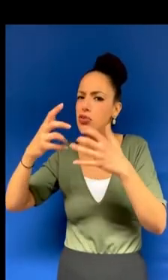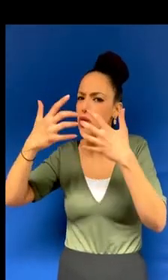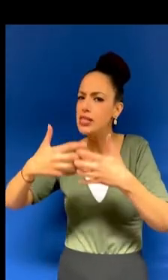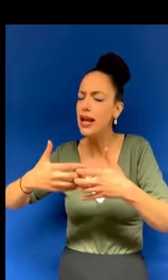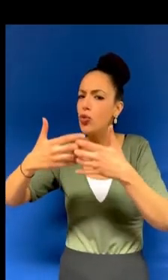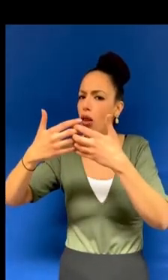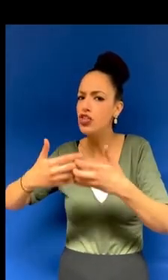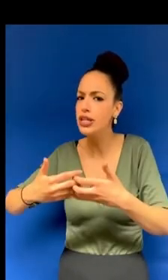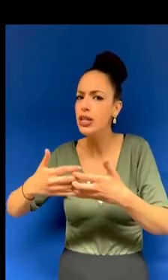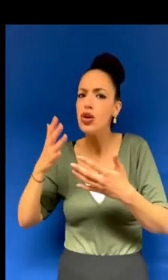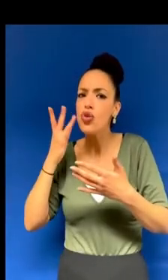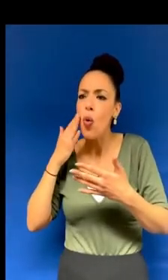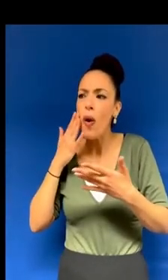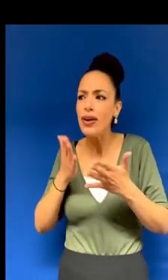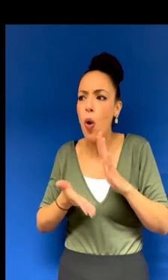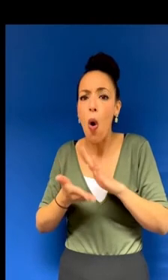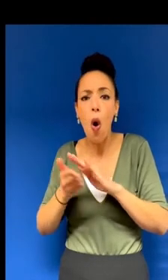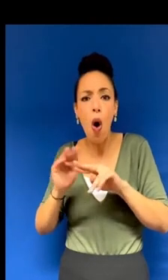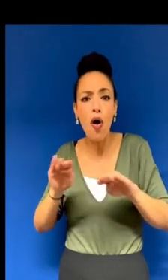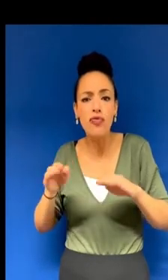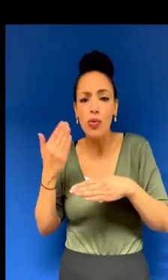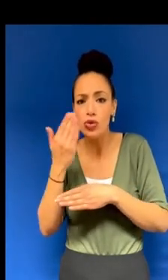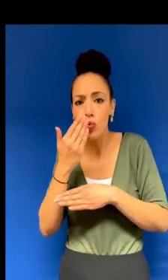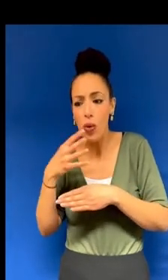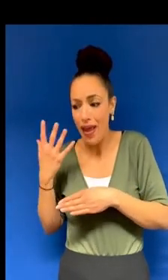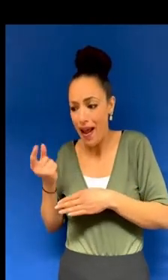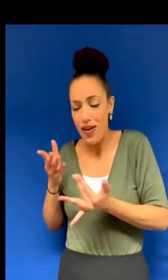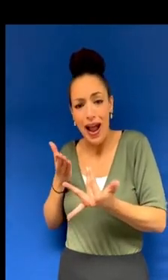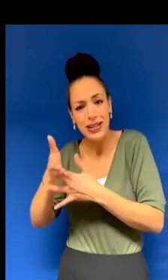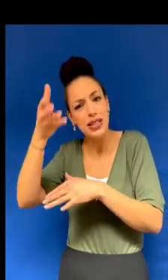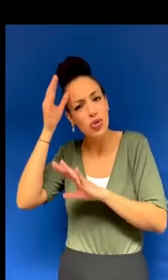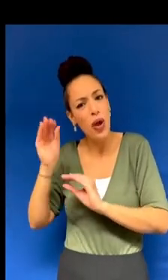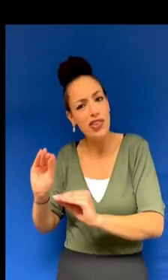food, basics. And if they're going to be at home at any stage, we need to help the parents with the